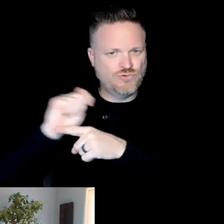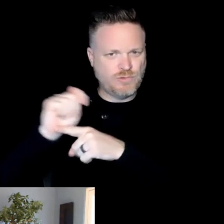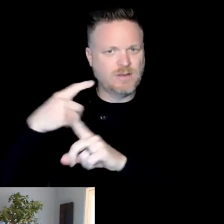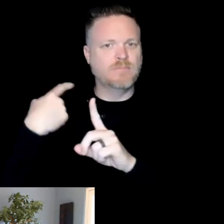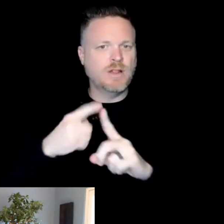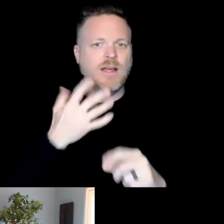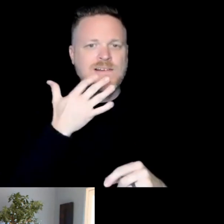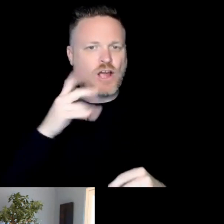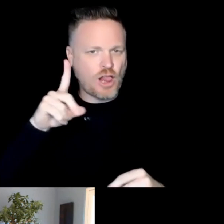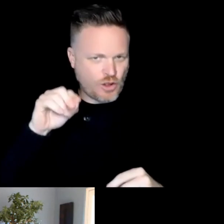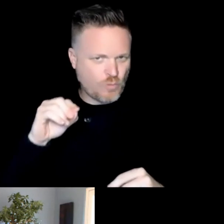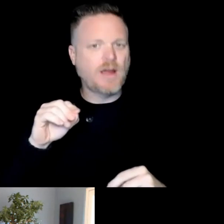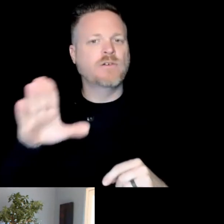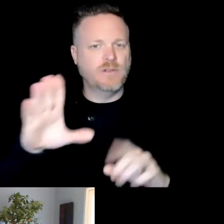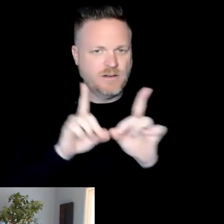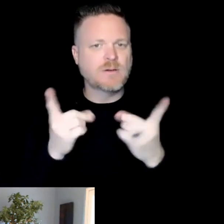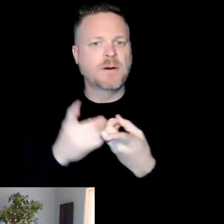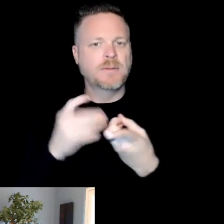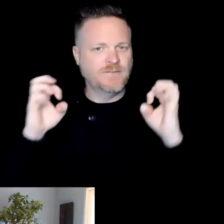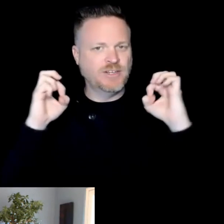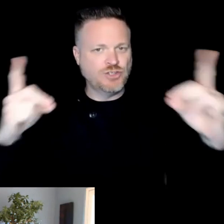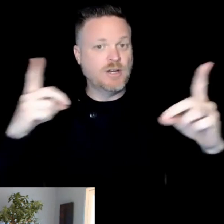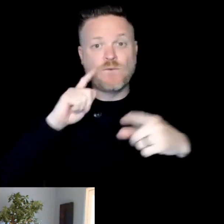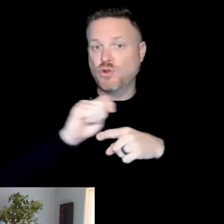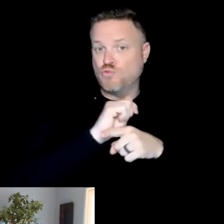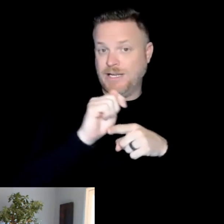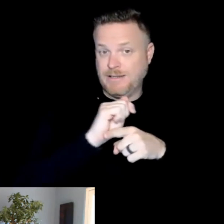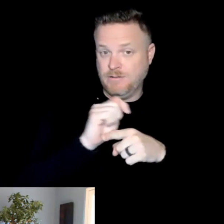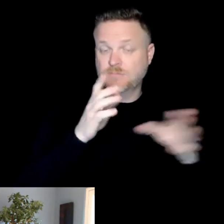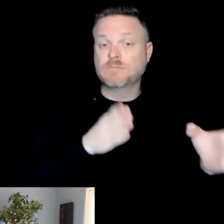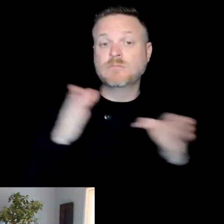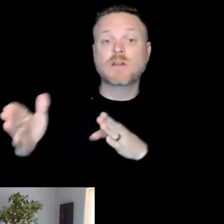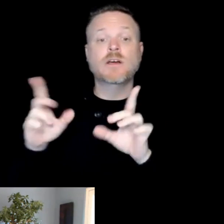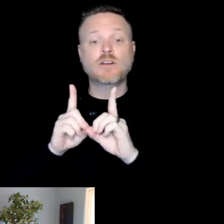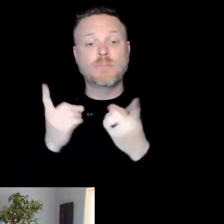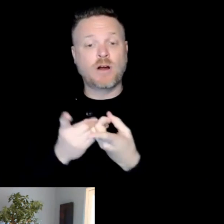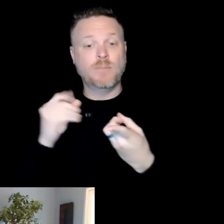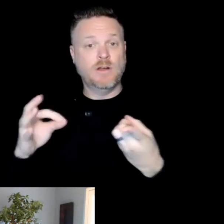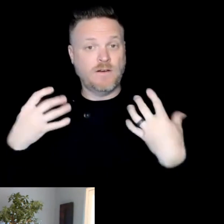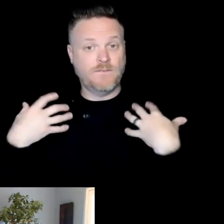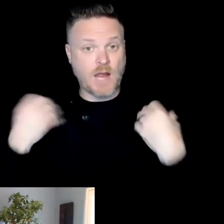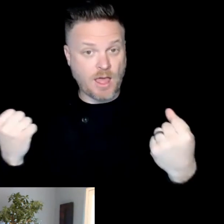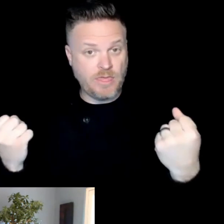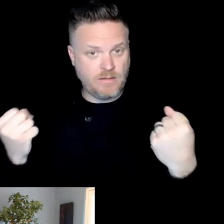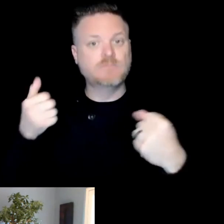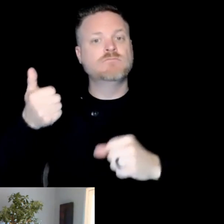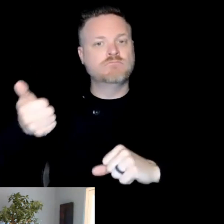Department of Education, for the training piece. Then, our Department of Health pays a portion